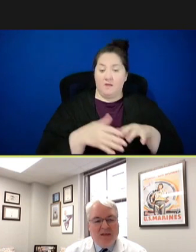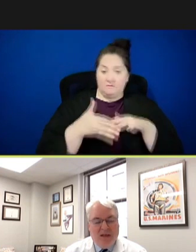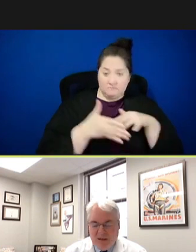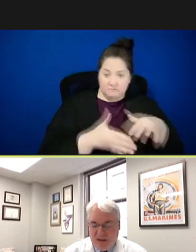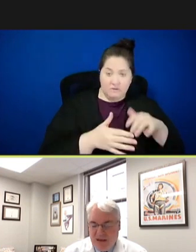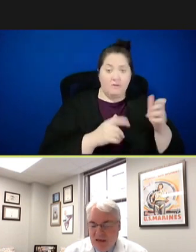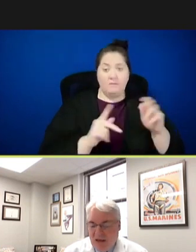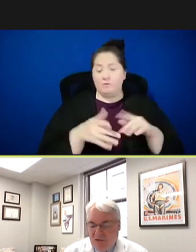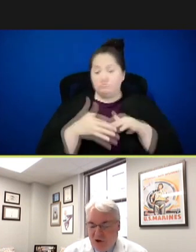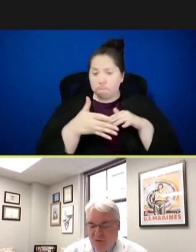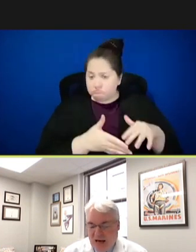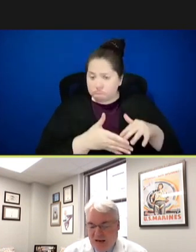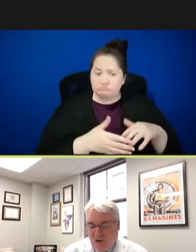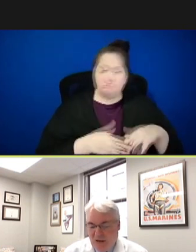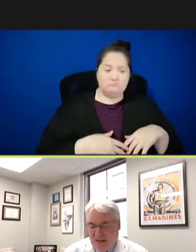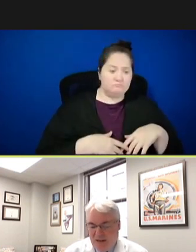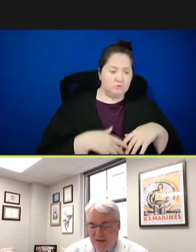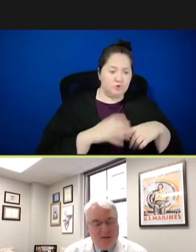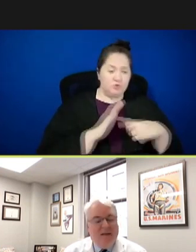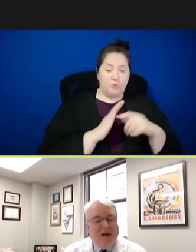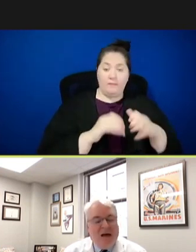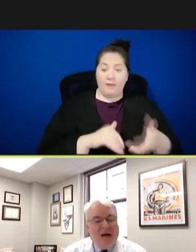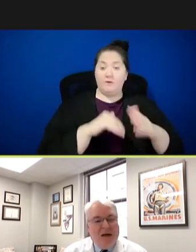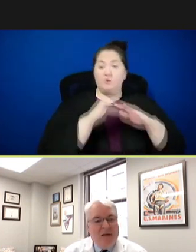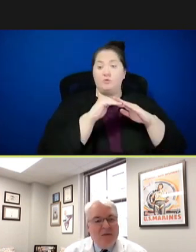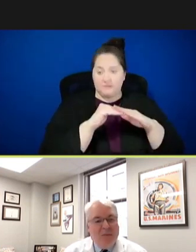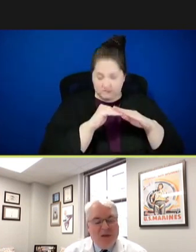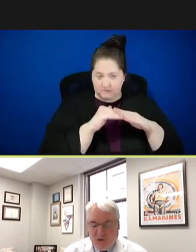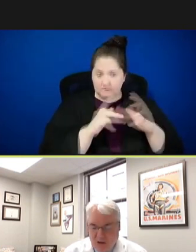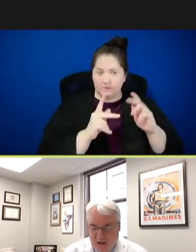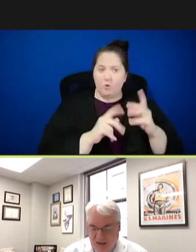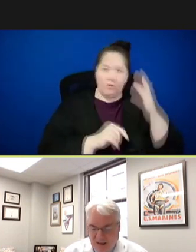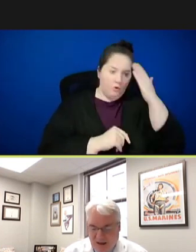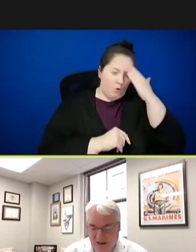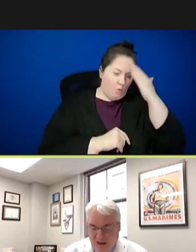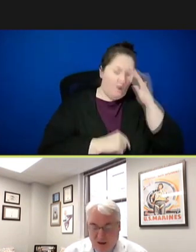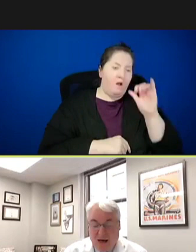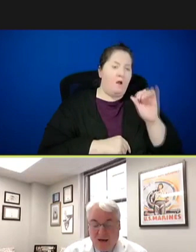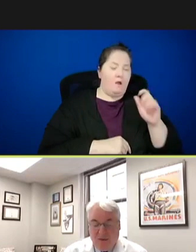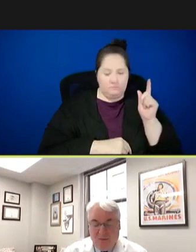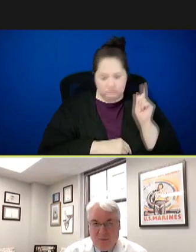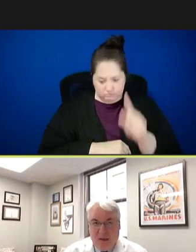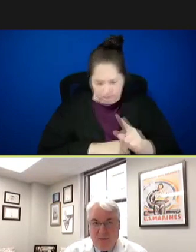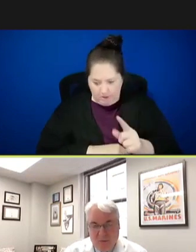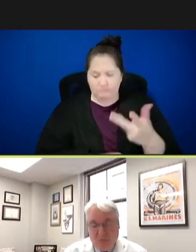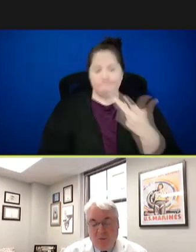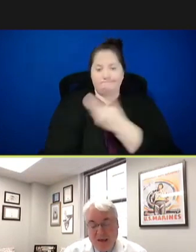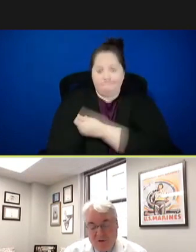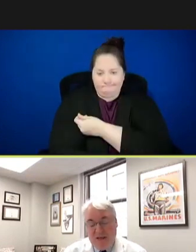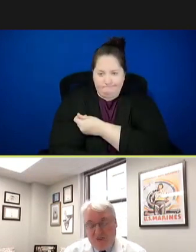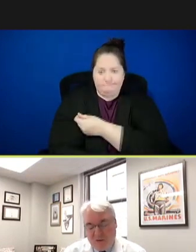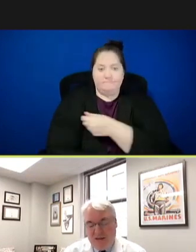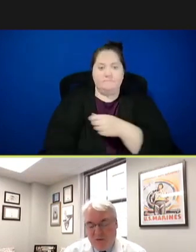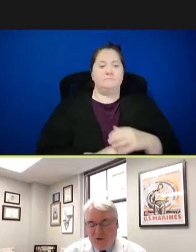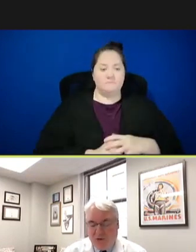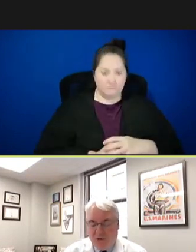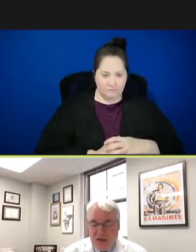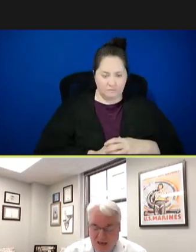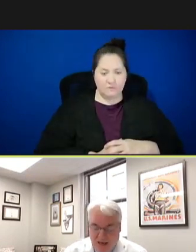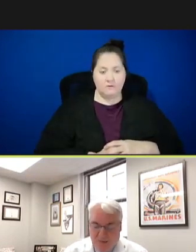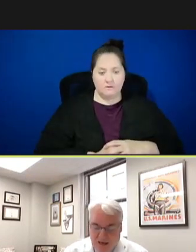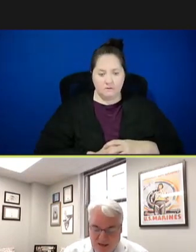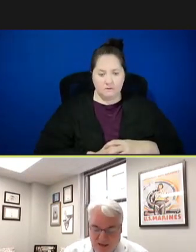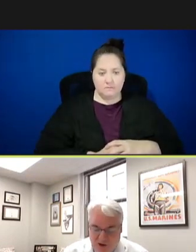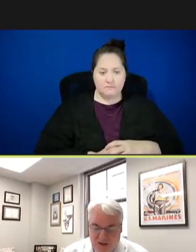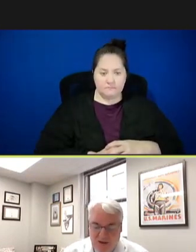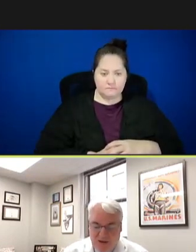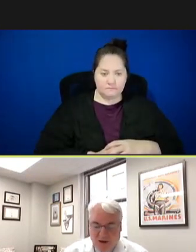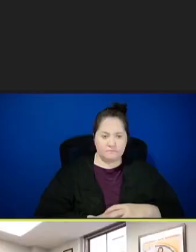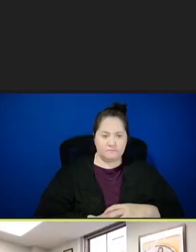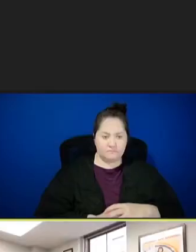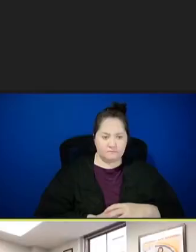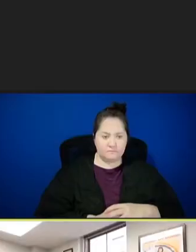studies have shown that increases maternal uptake or increases rates of maternal immunization so.